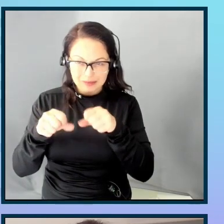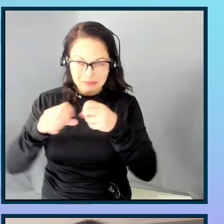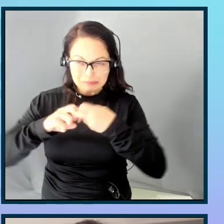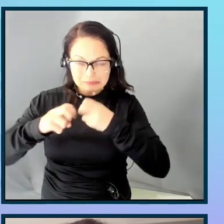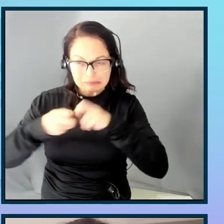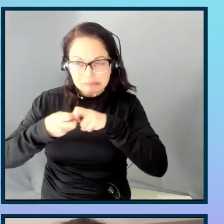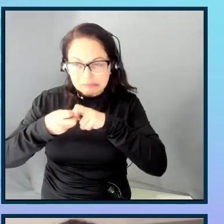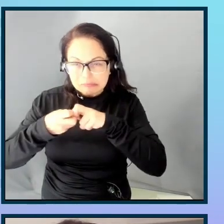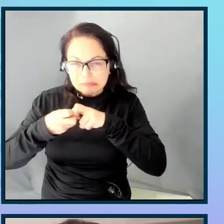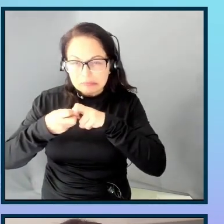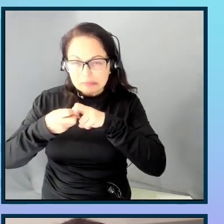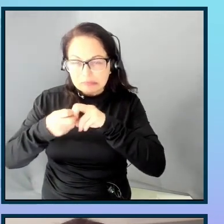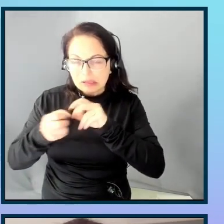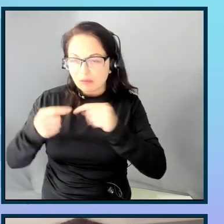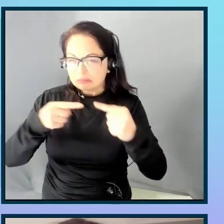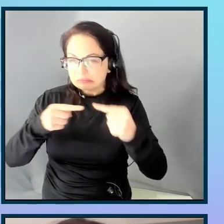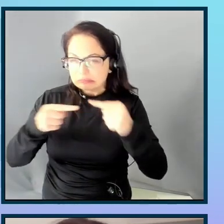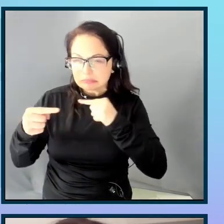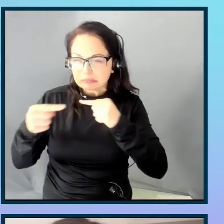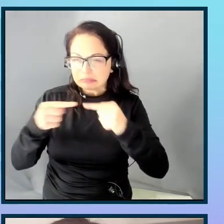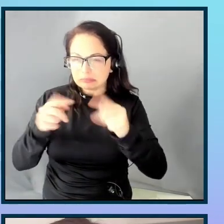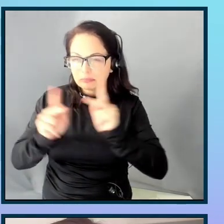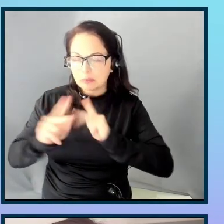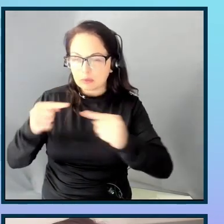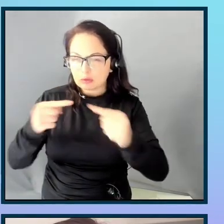You hover and you focus until you find those controls.